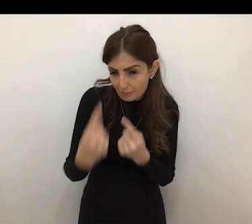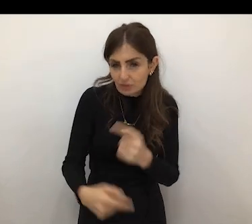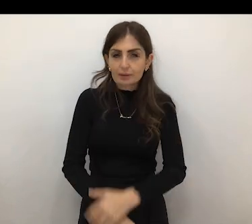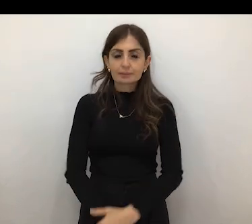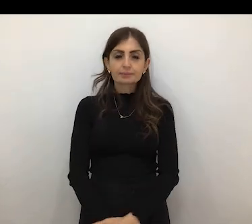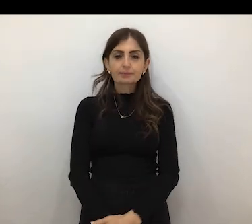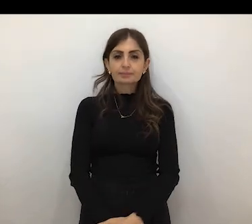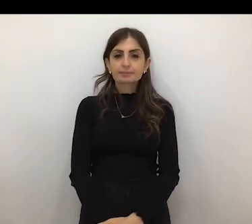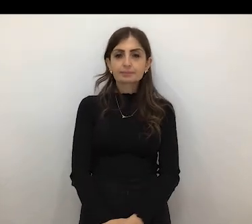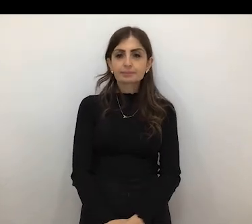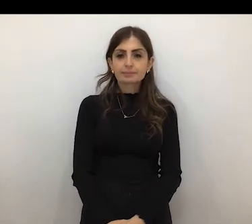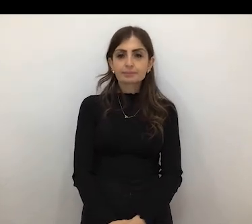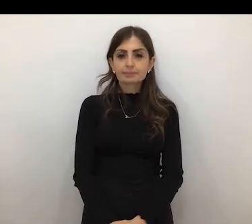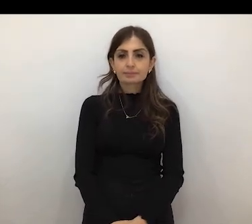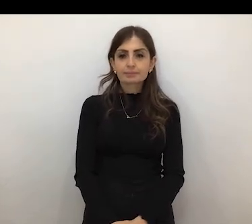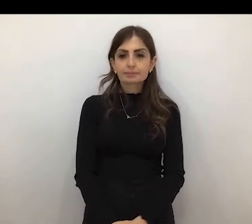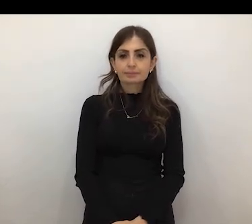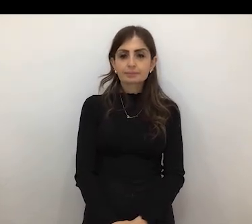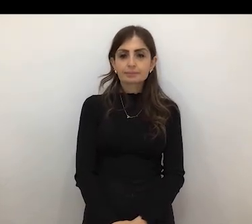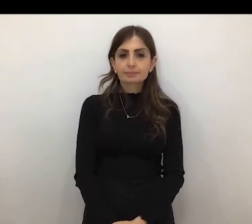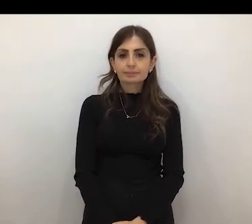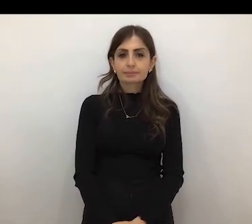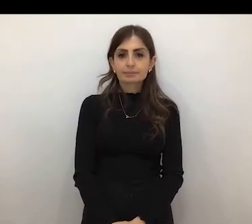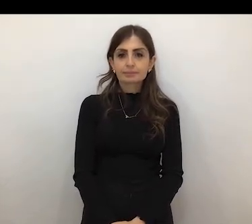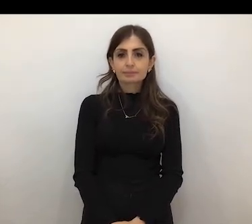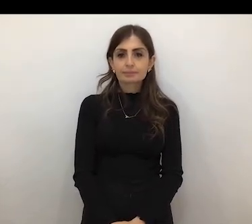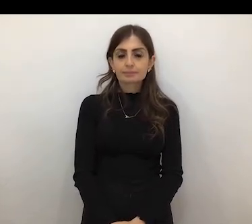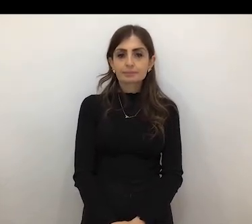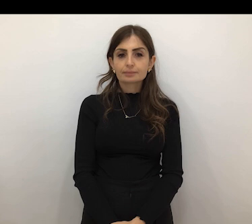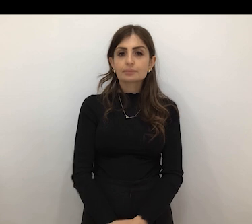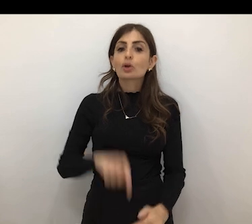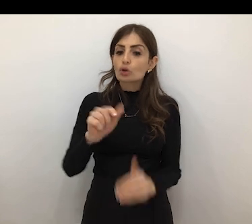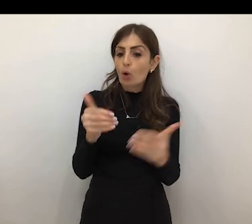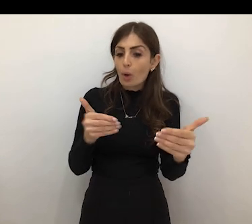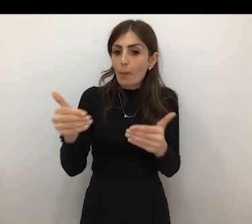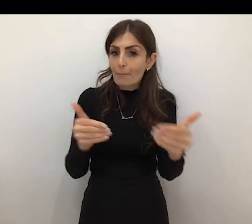'Income', and 'Expenses' sections. As I mentioned earlier in this video, your budget